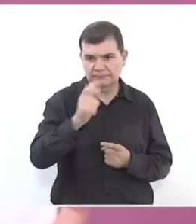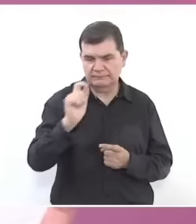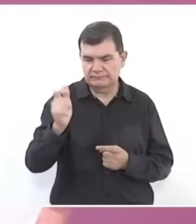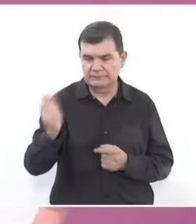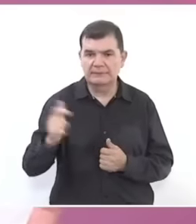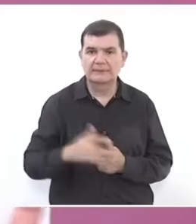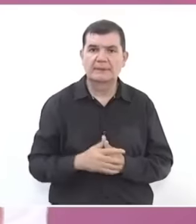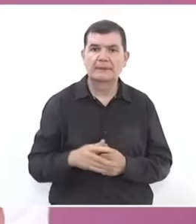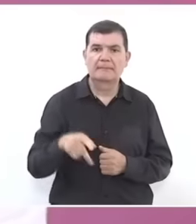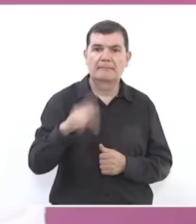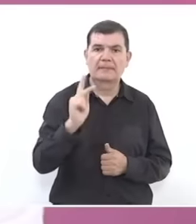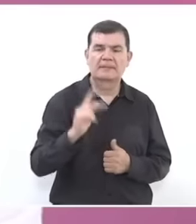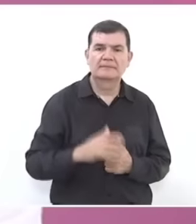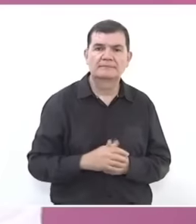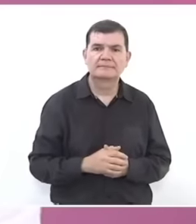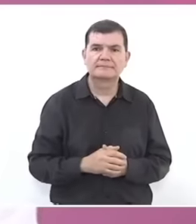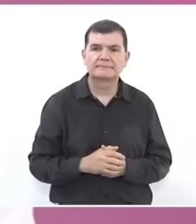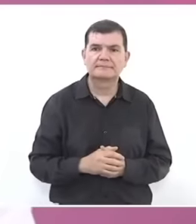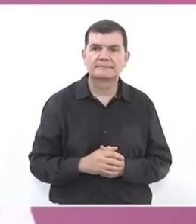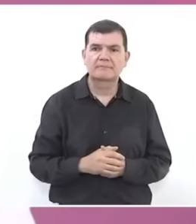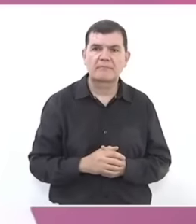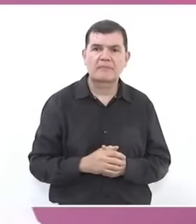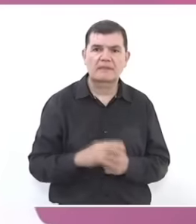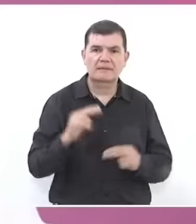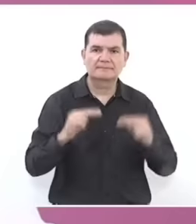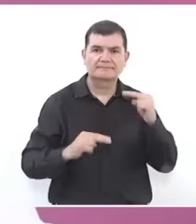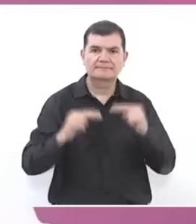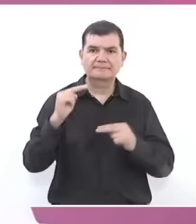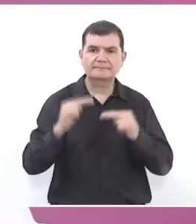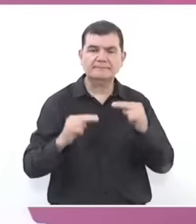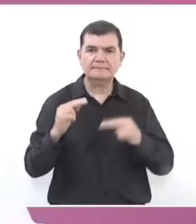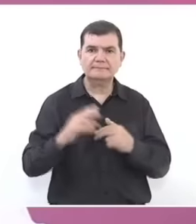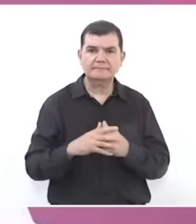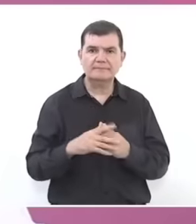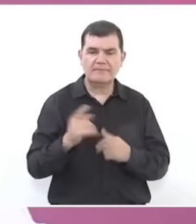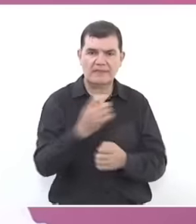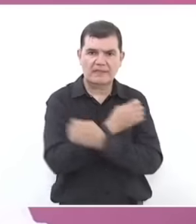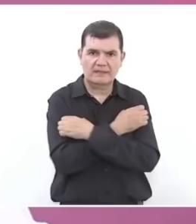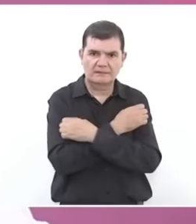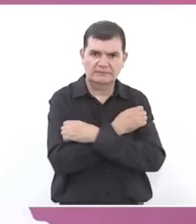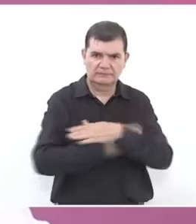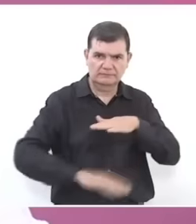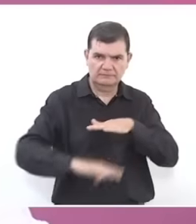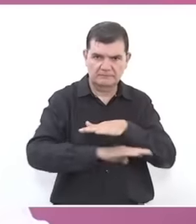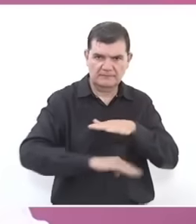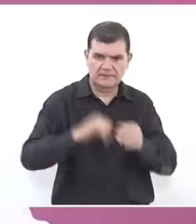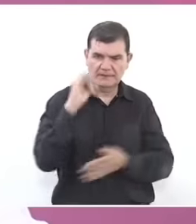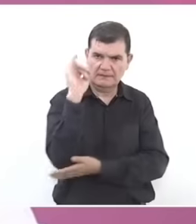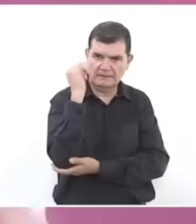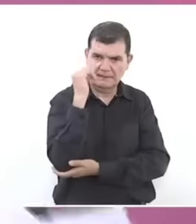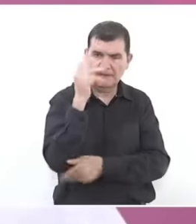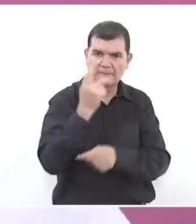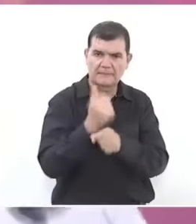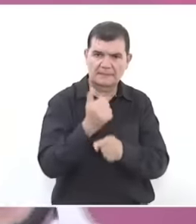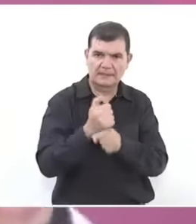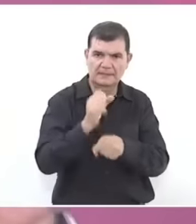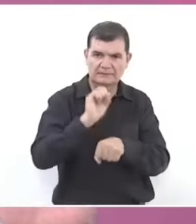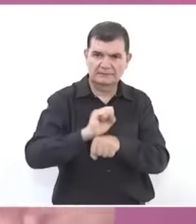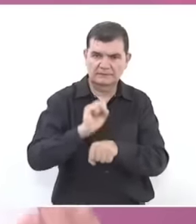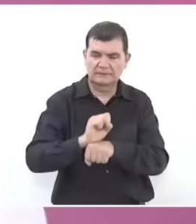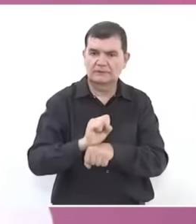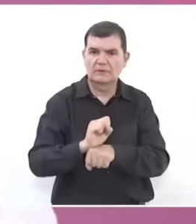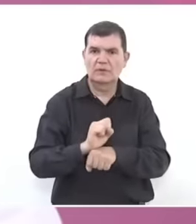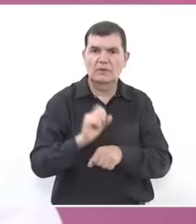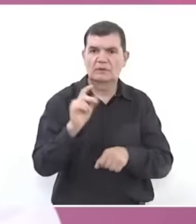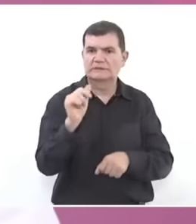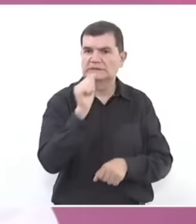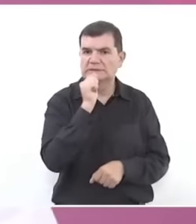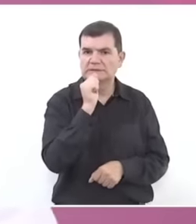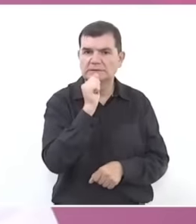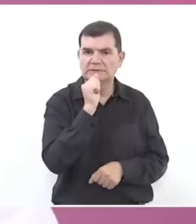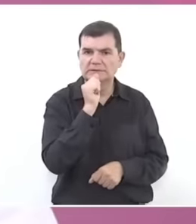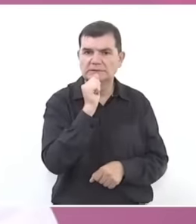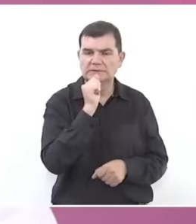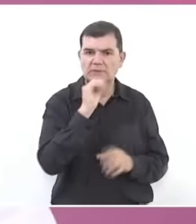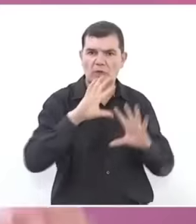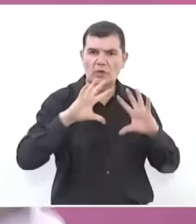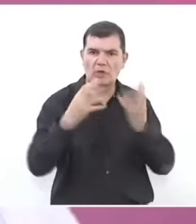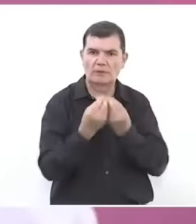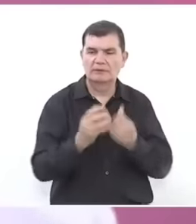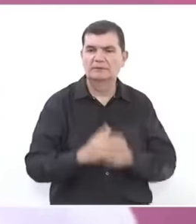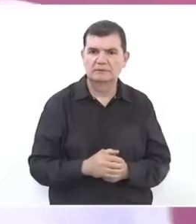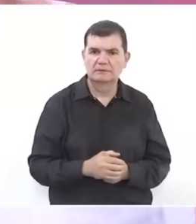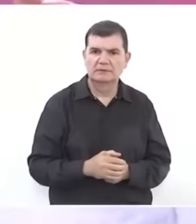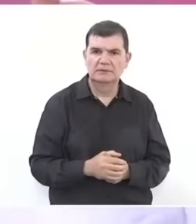at the level of basic education preschool primary secondary it was not universal it is just